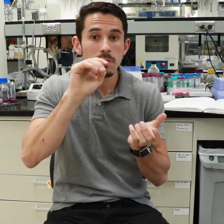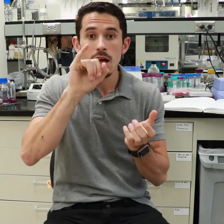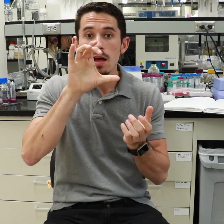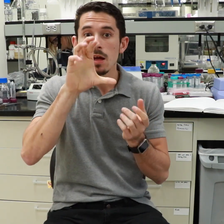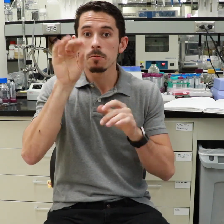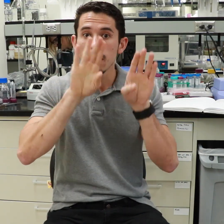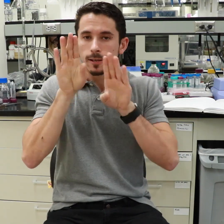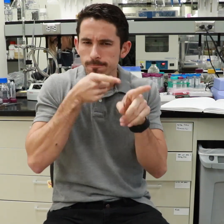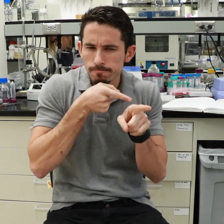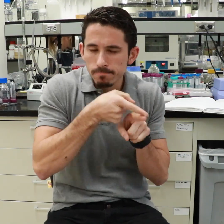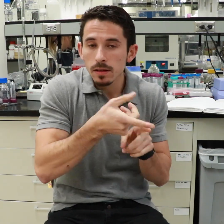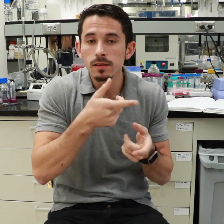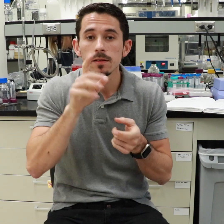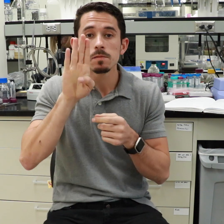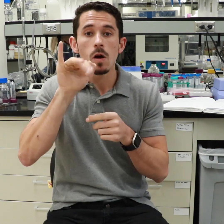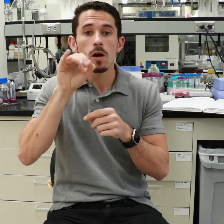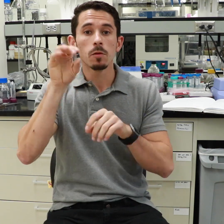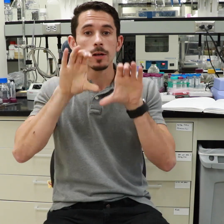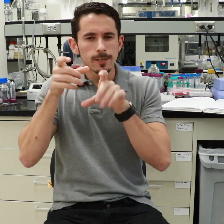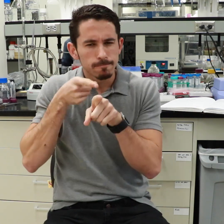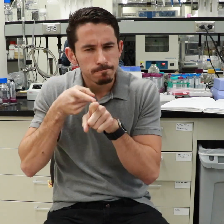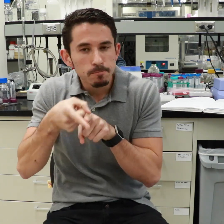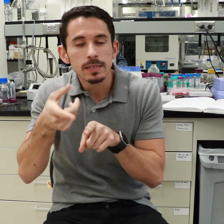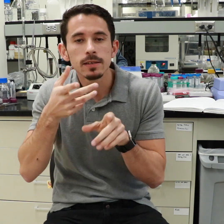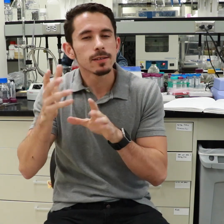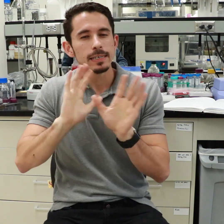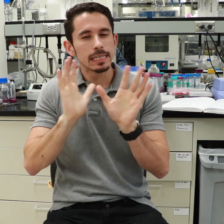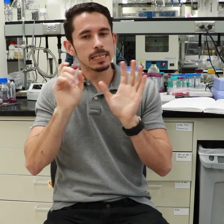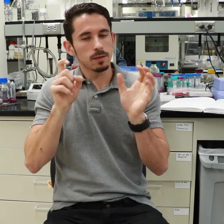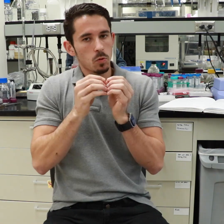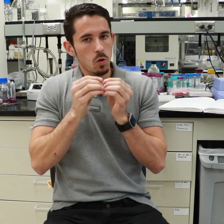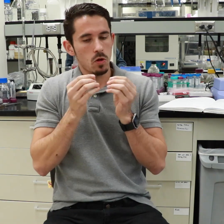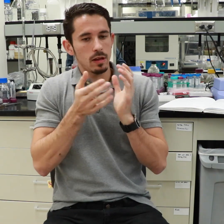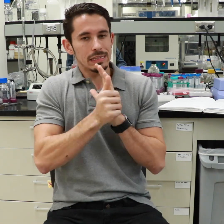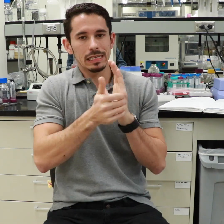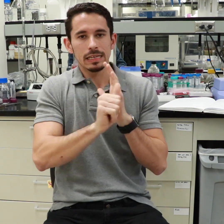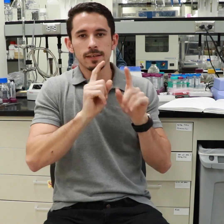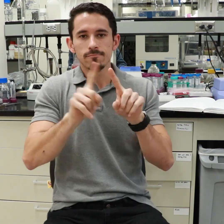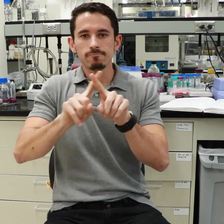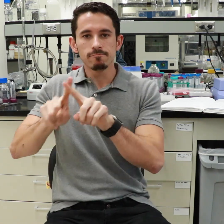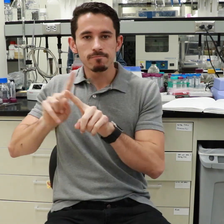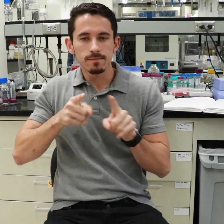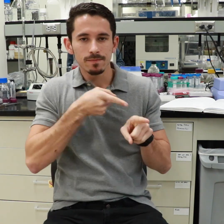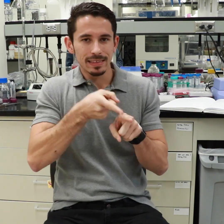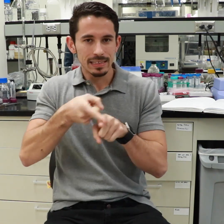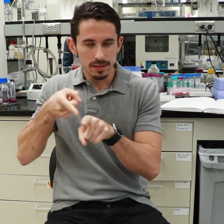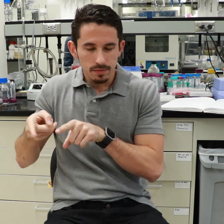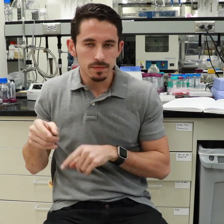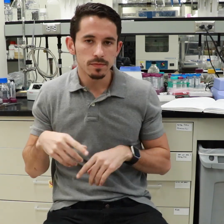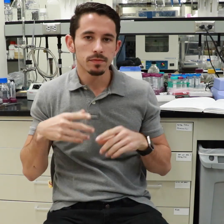Microbiology or Biochemistry but really we should have skills in more than one Science field.